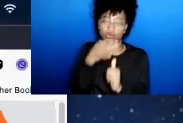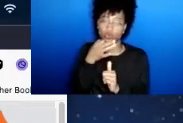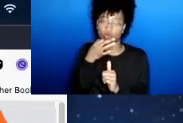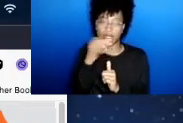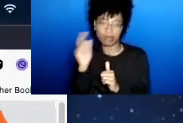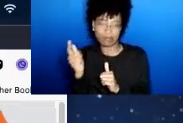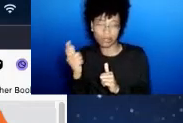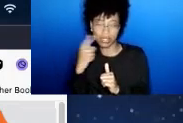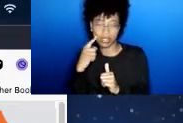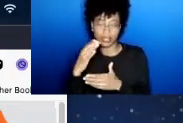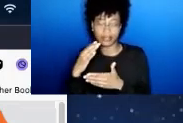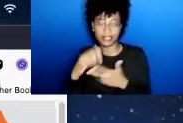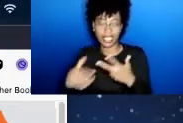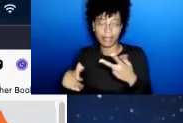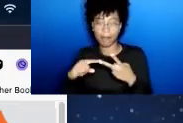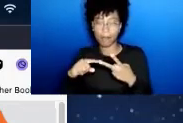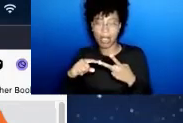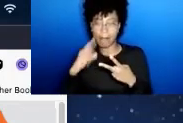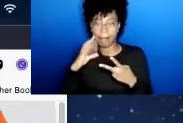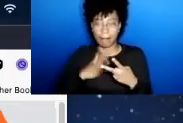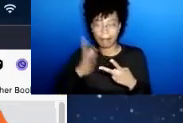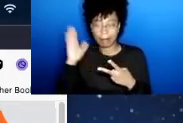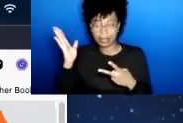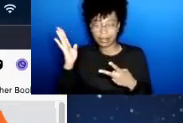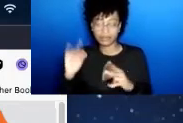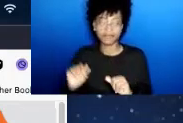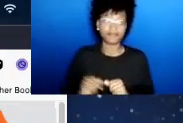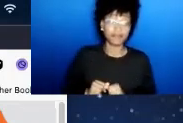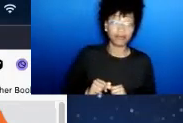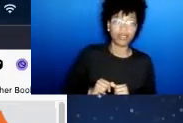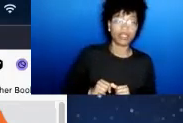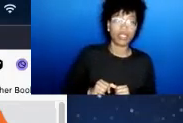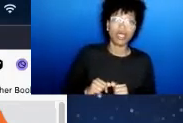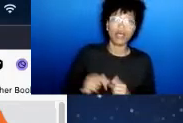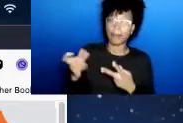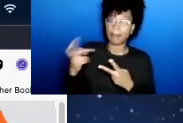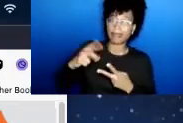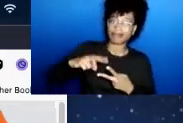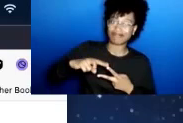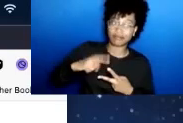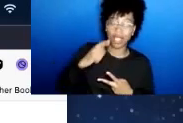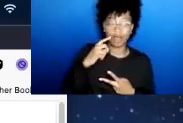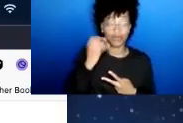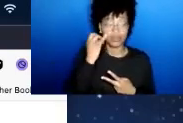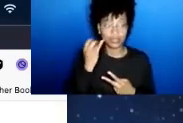06:33:49 When you see a poster that you are interested in exploring, you click on it and